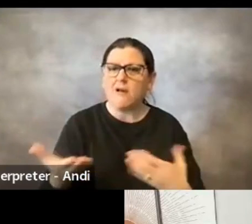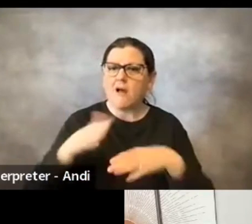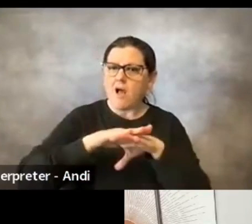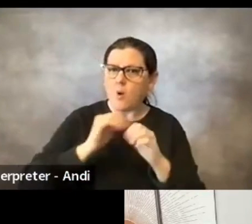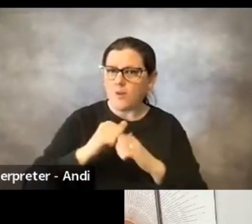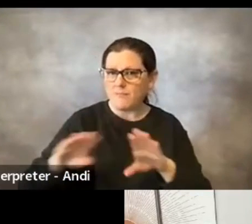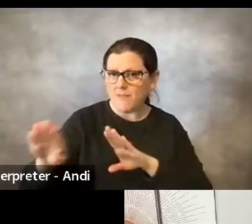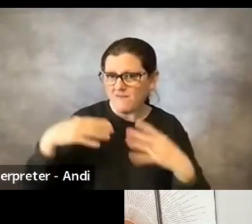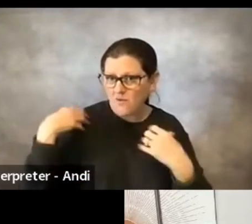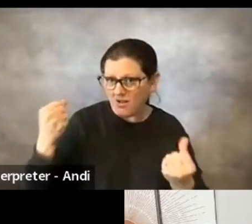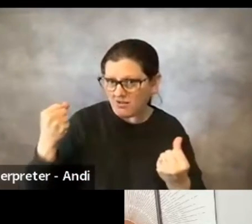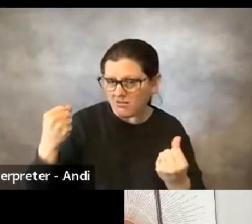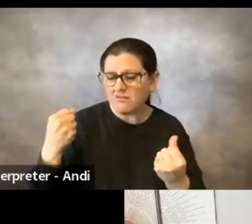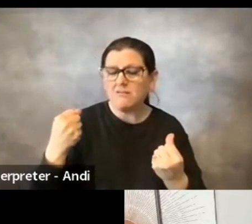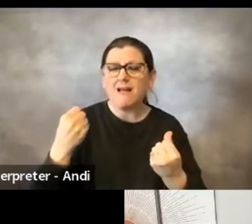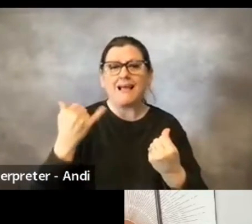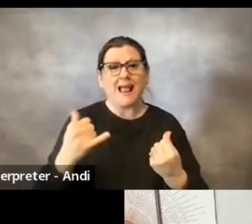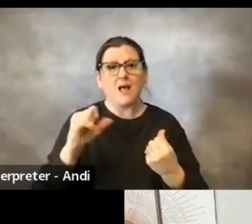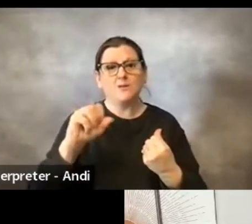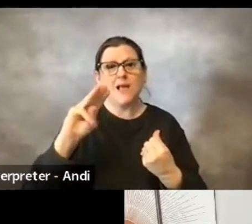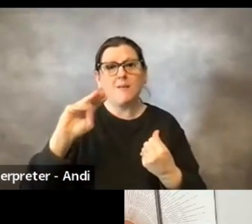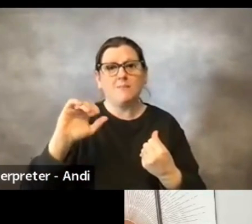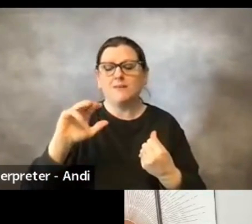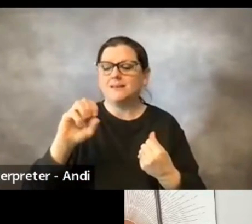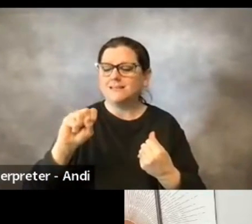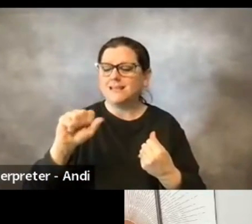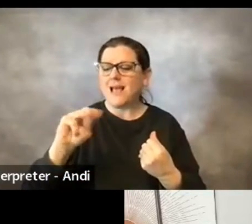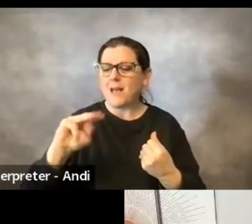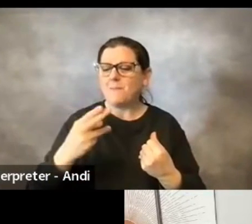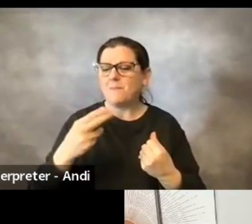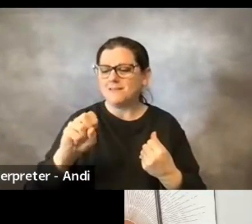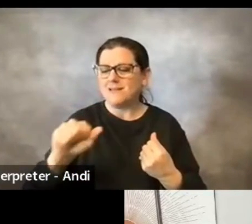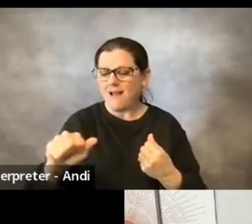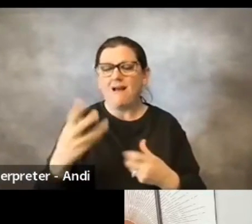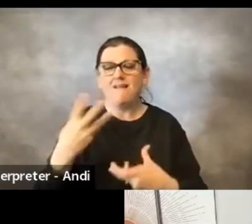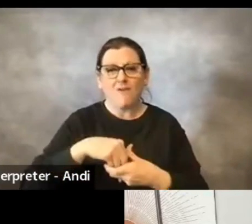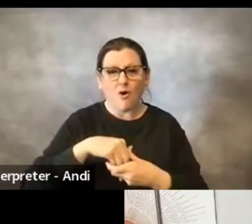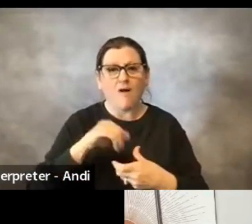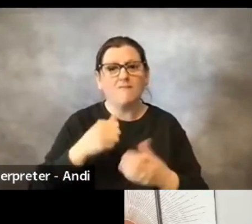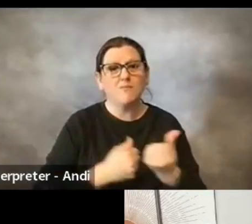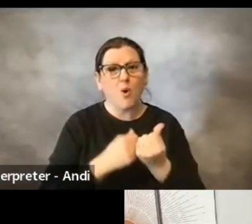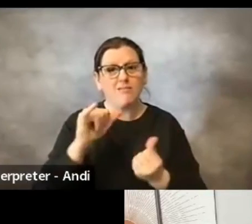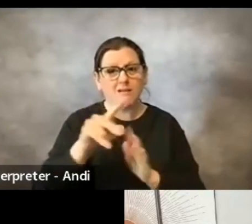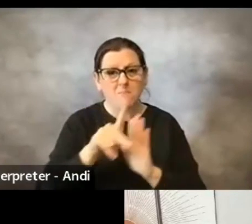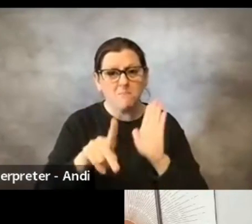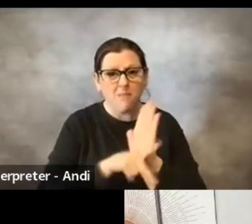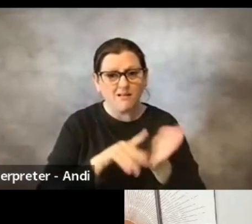I think now with SAMHSA, coming to the table and supporting this Policy Academy, do you think